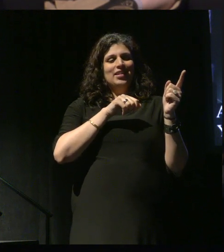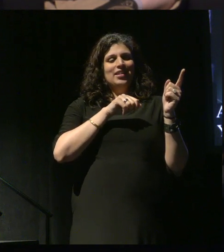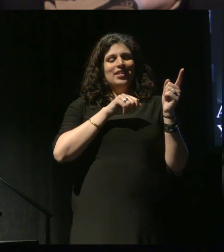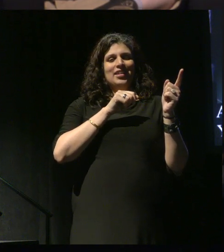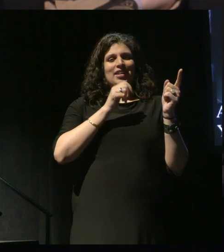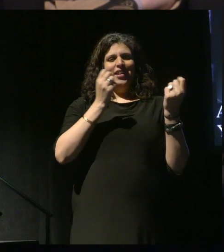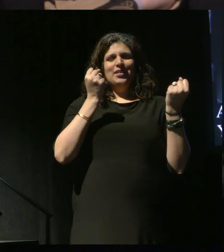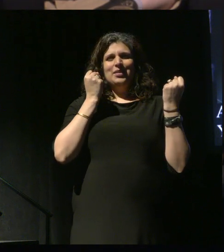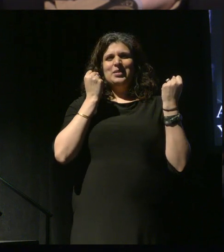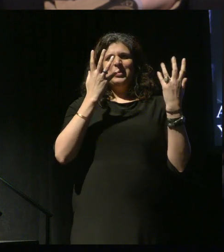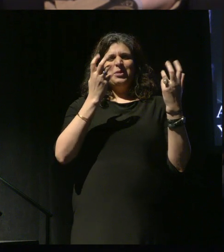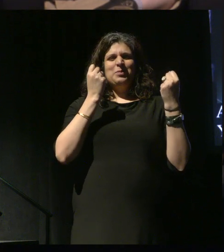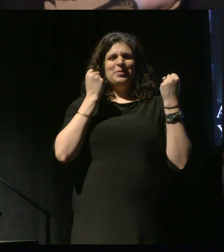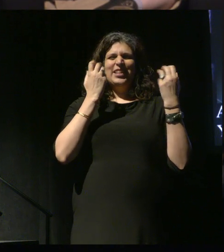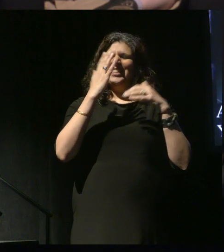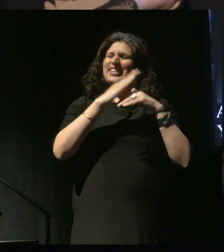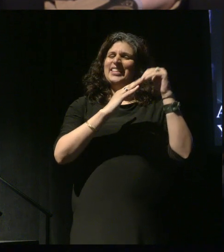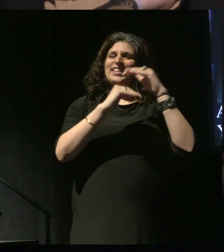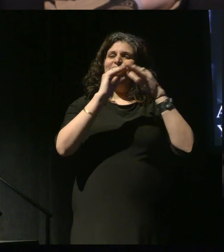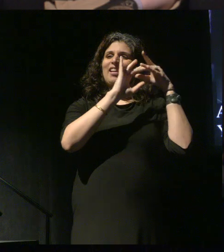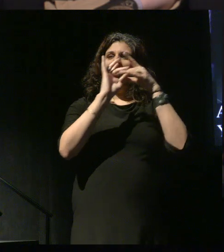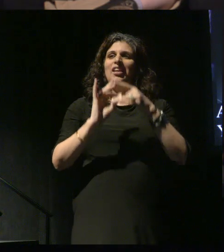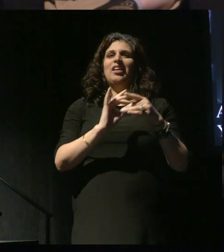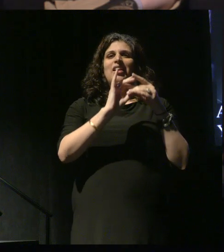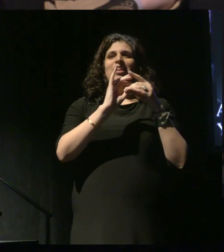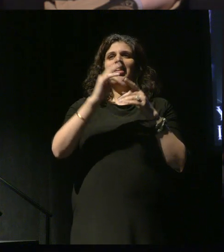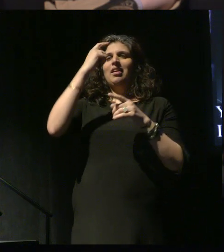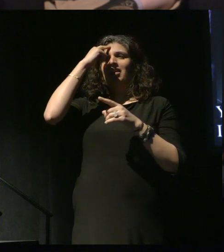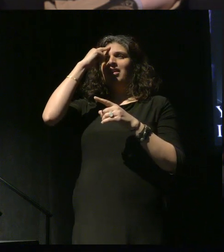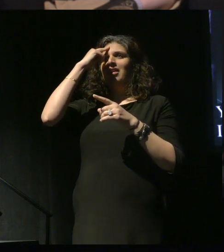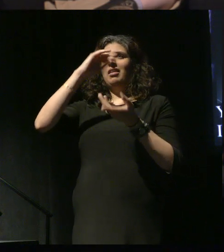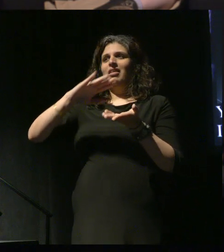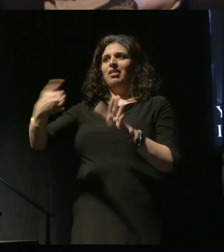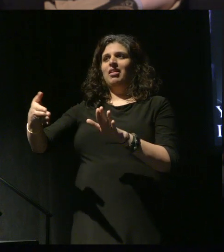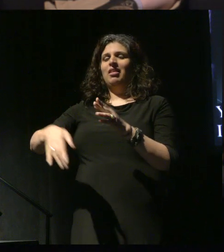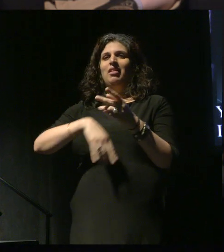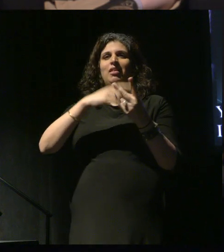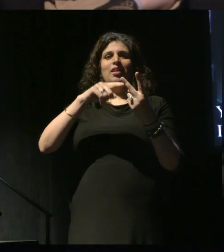so many interlocking layers that like the depth of your thinking and like the nuance that you're able